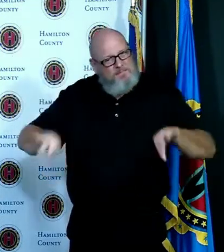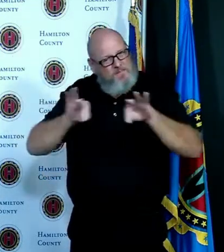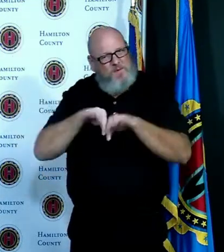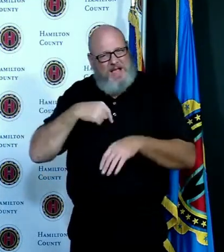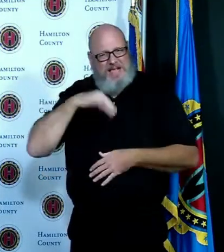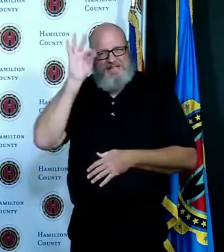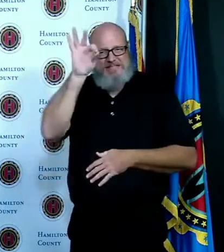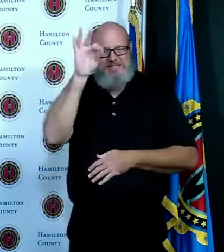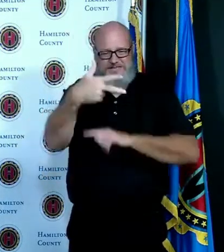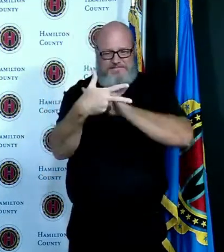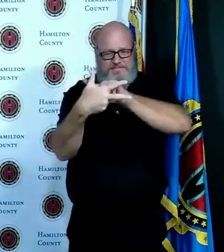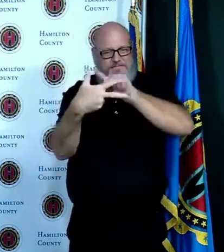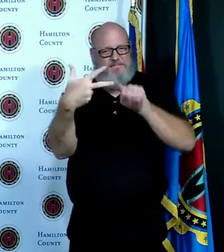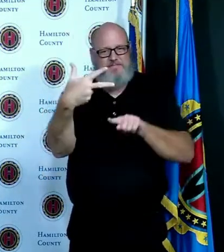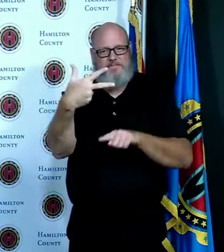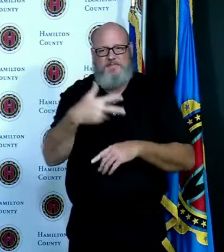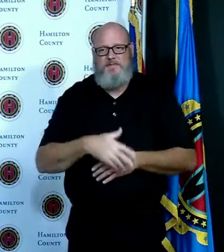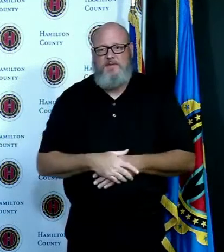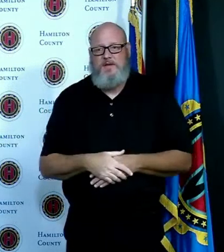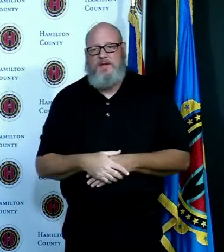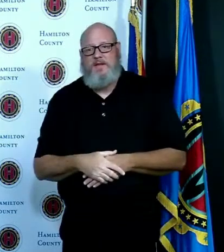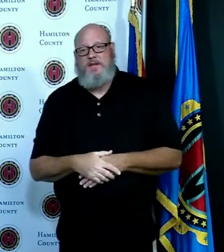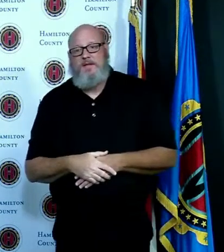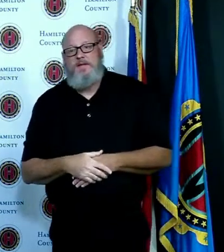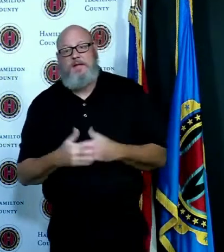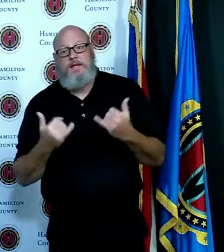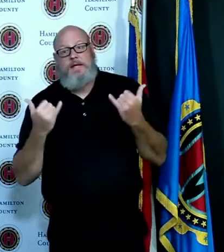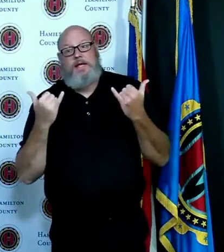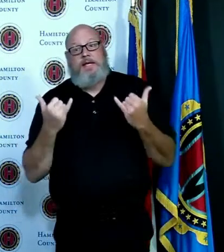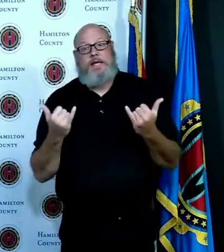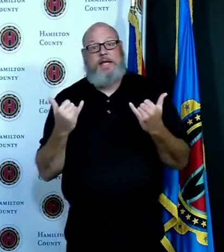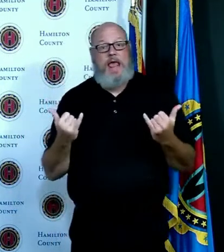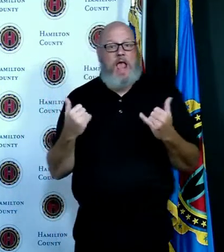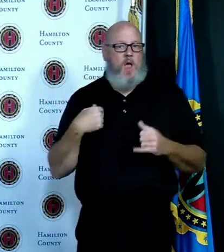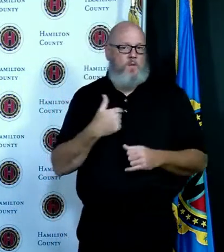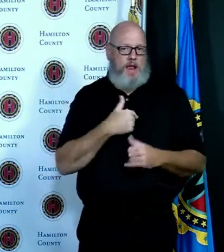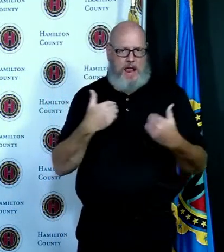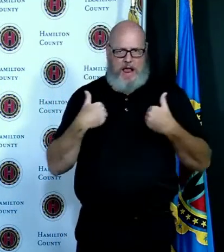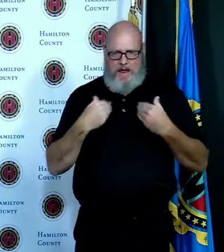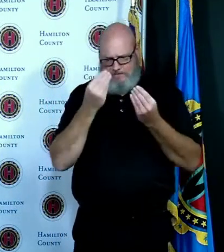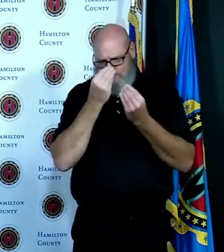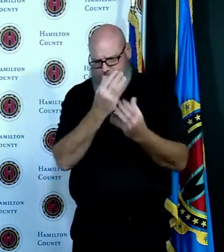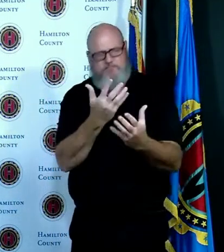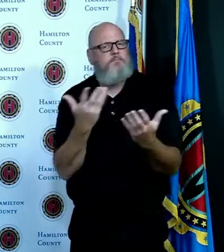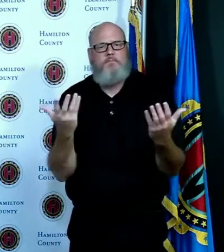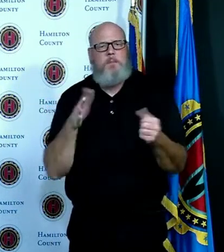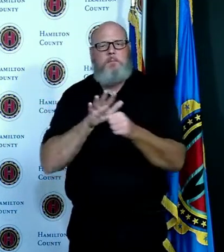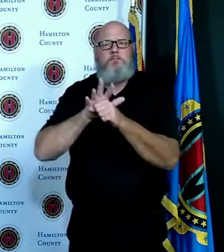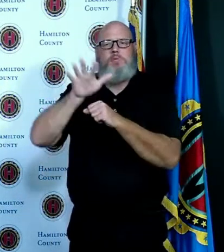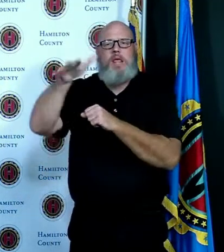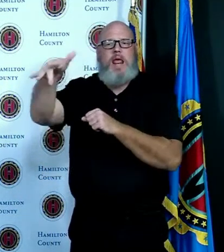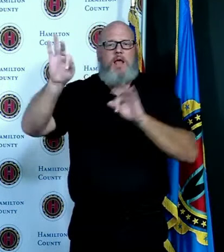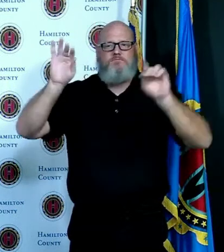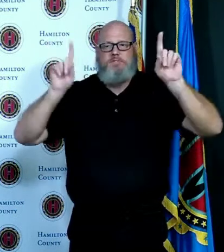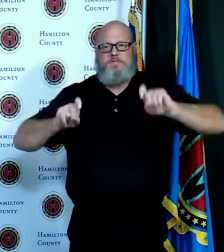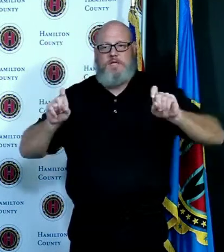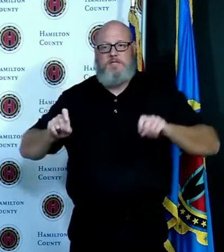Hamilton County you can visit our website which is hcph.org all of the locations including test